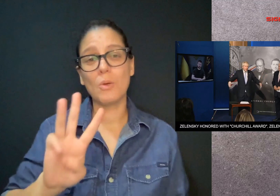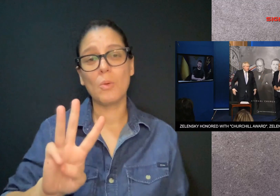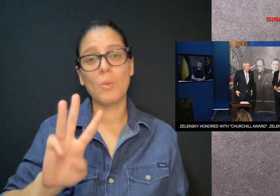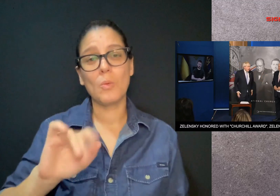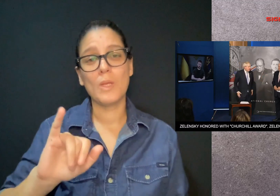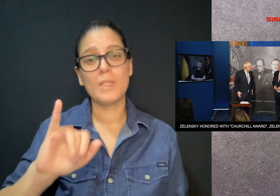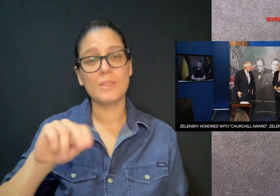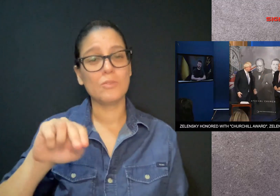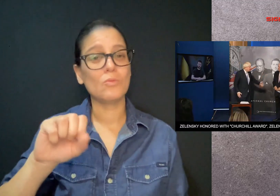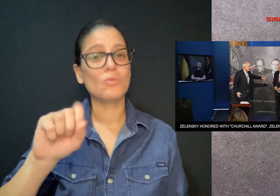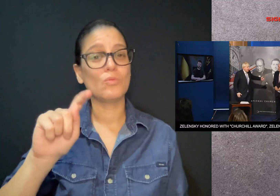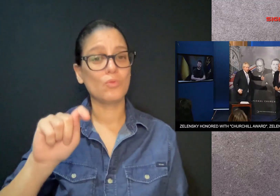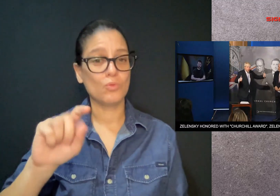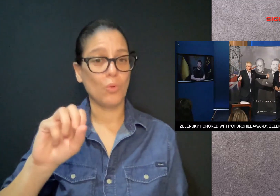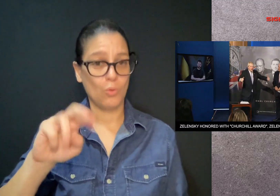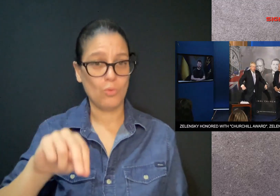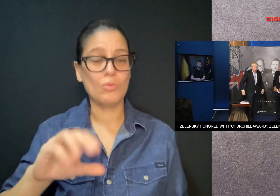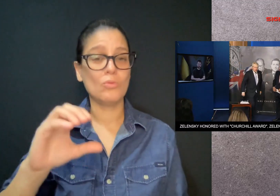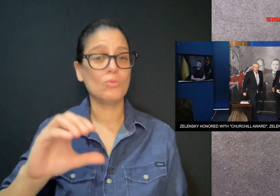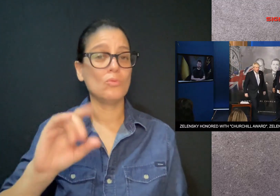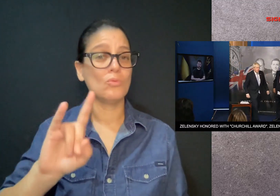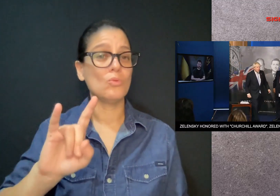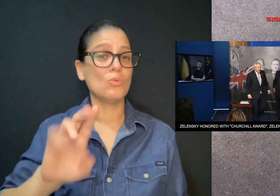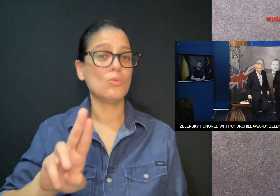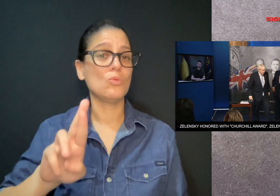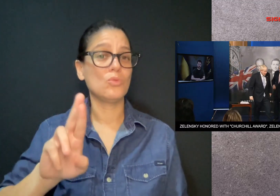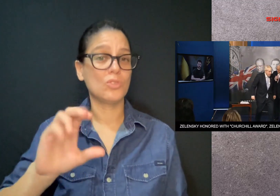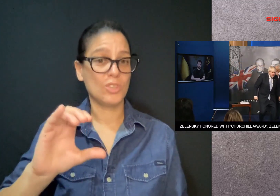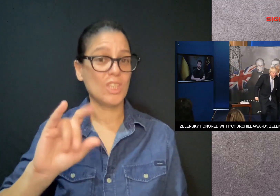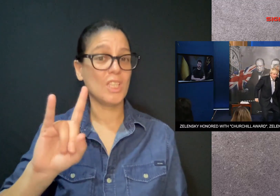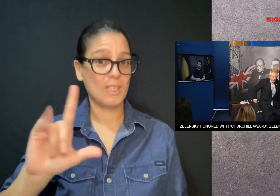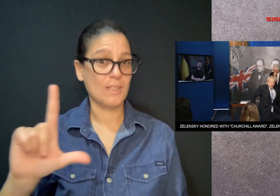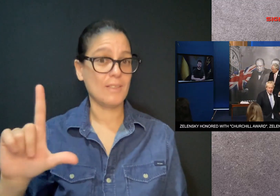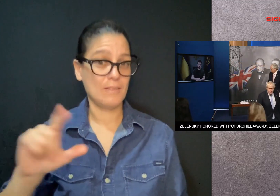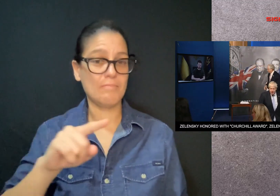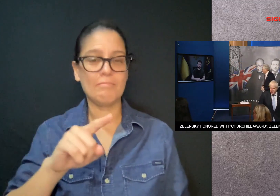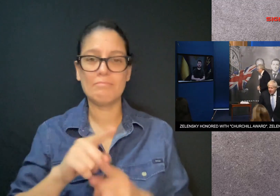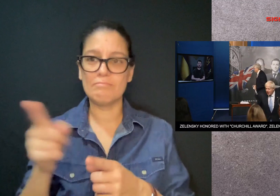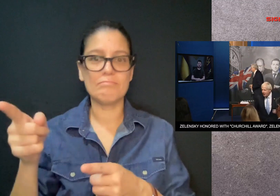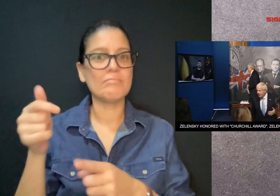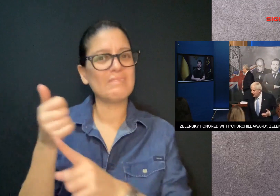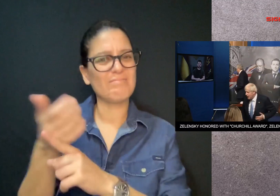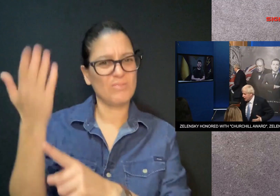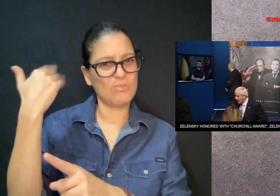the award is in memory of Britain's former leader Winston Churchill who led Europe to